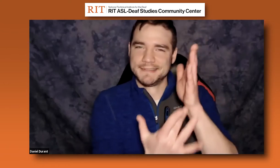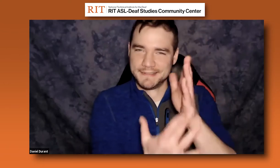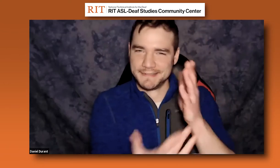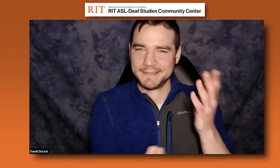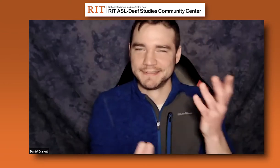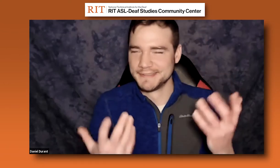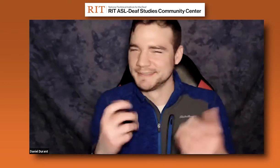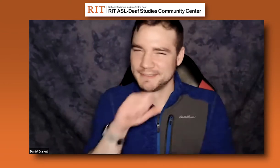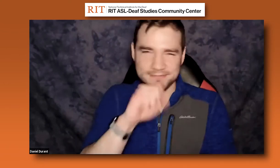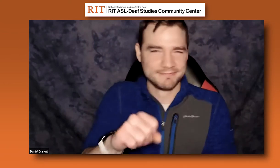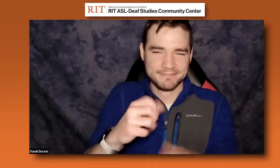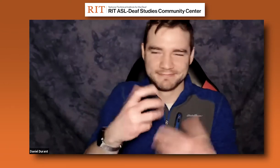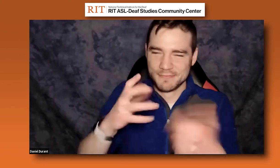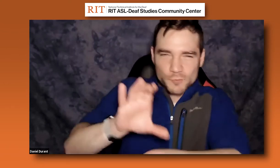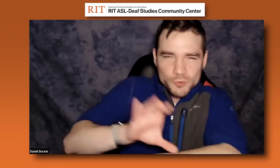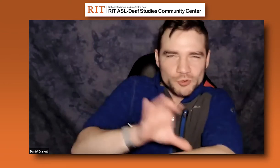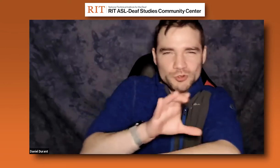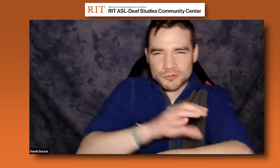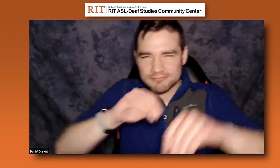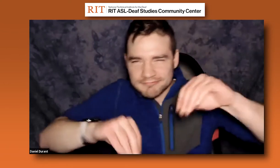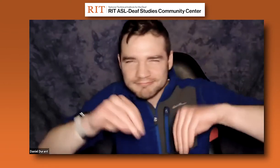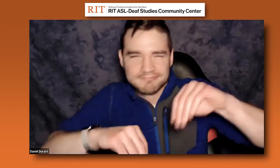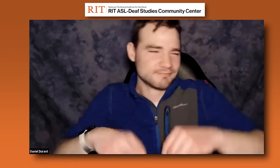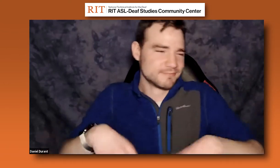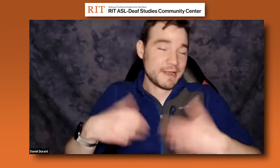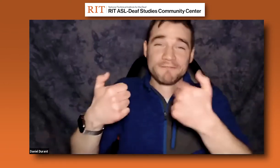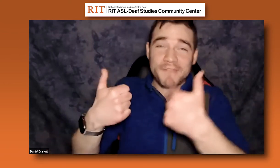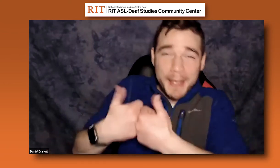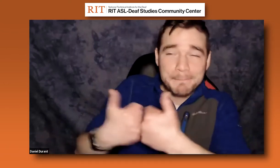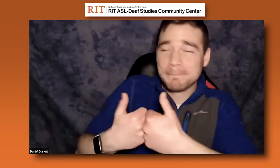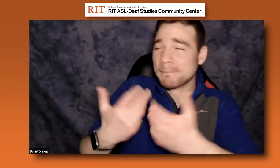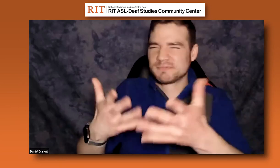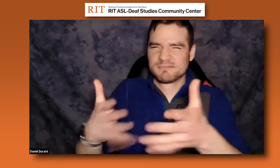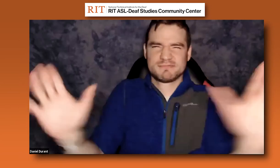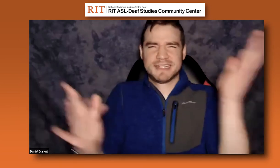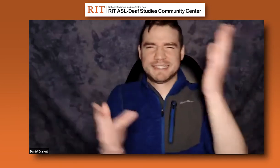I really love tech, I love computers and video games,